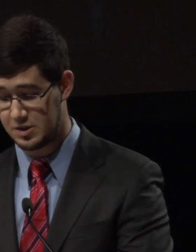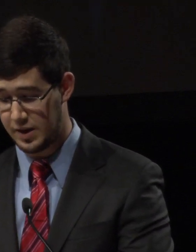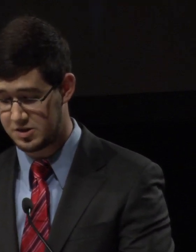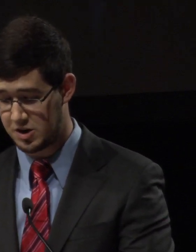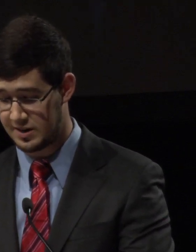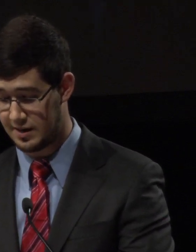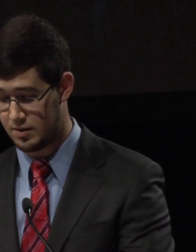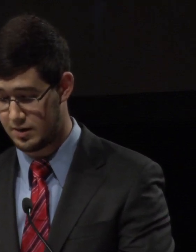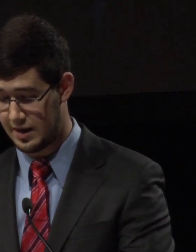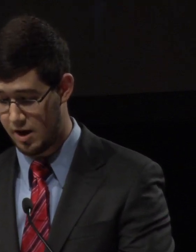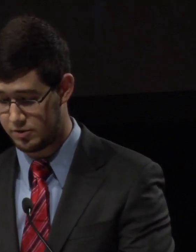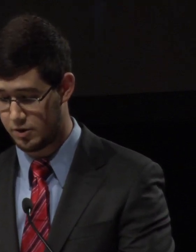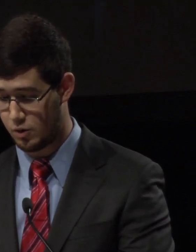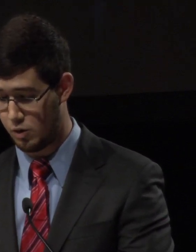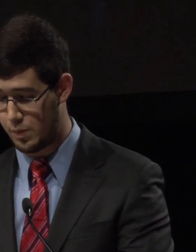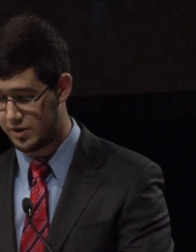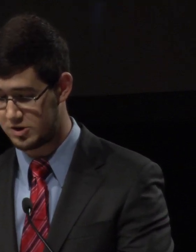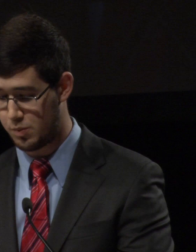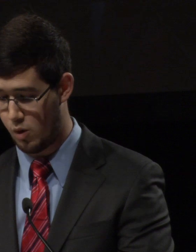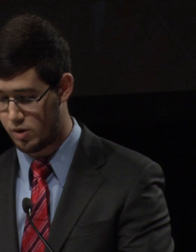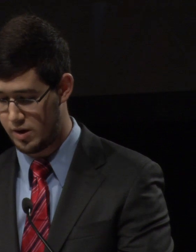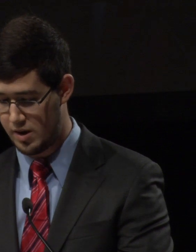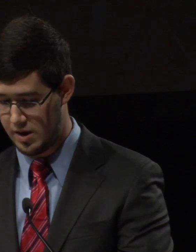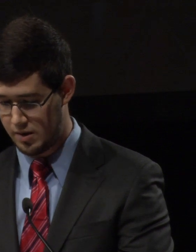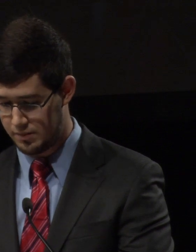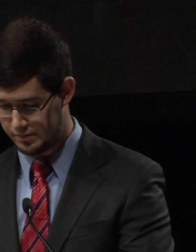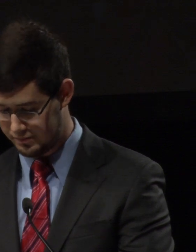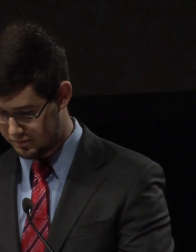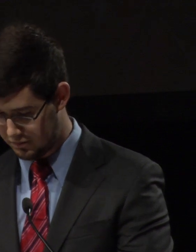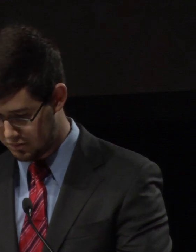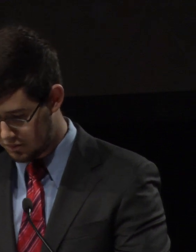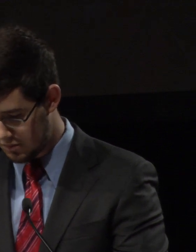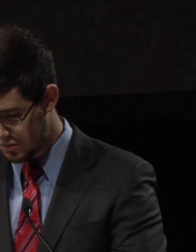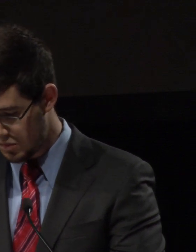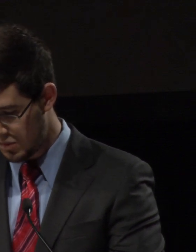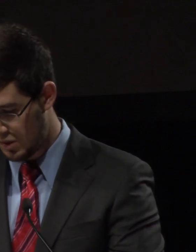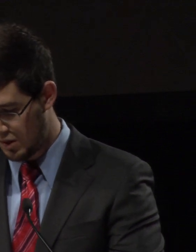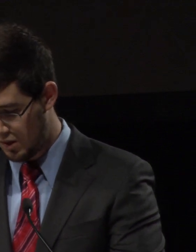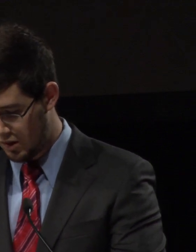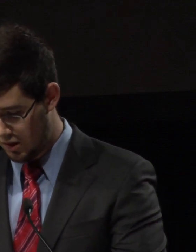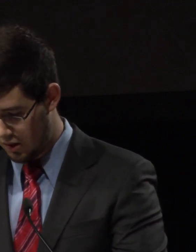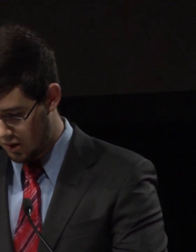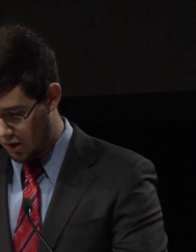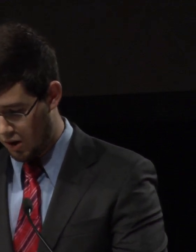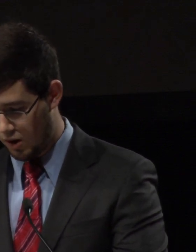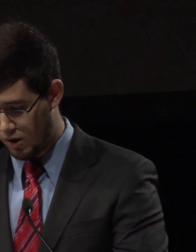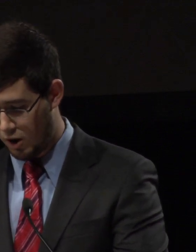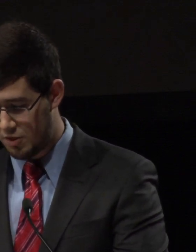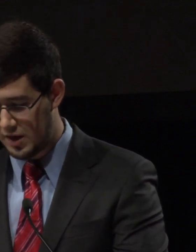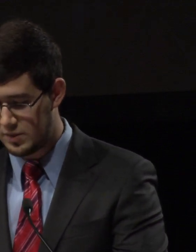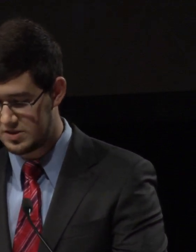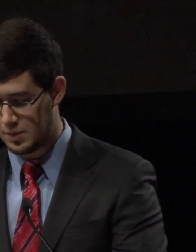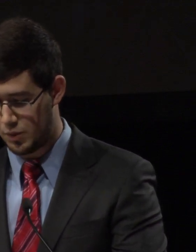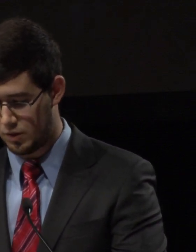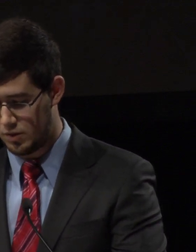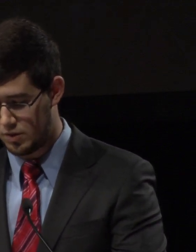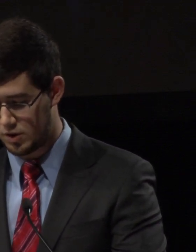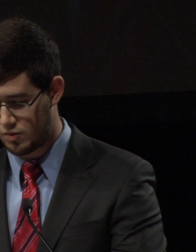THAT A SEMESTER CALENDAR WILL BETTER SUPPORT. OUR THEME IS SIMPLE -